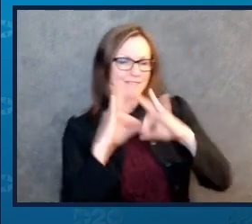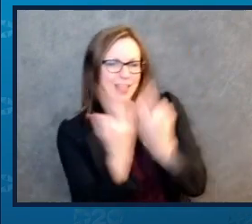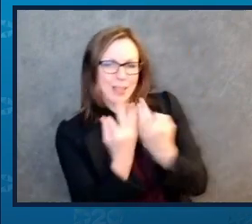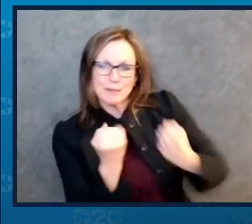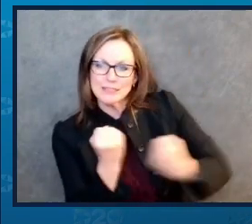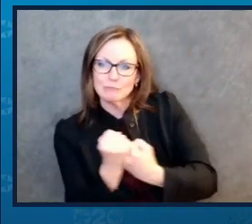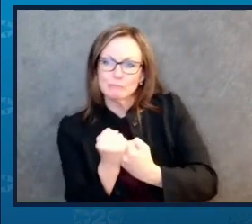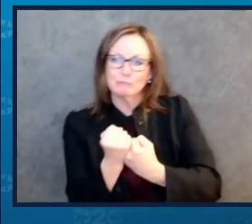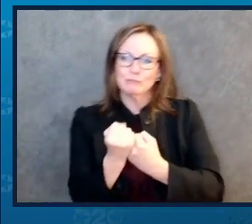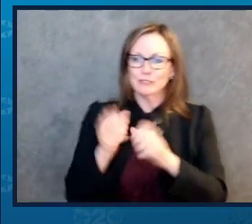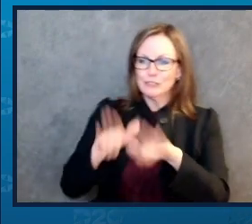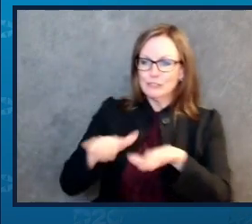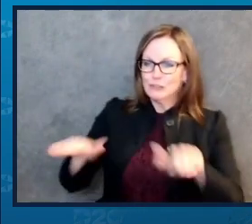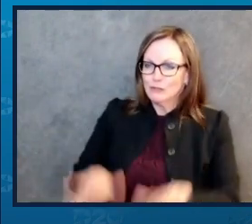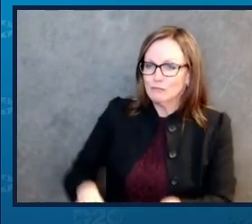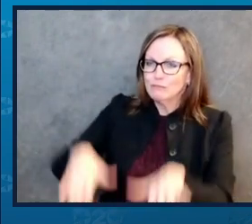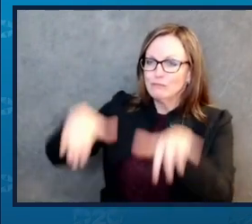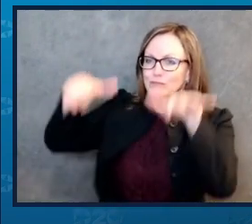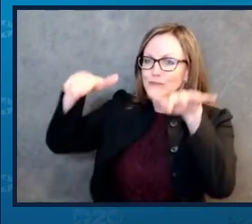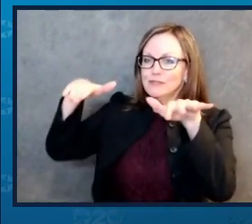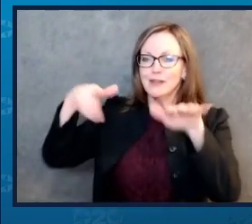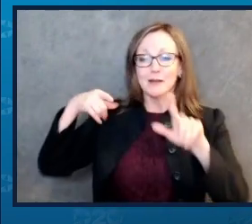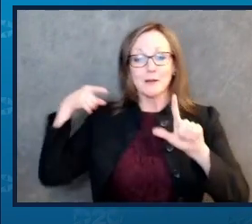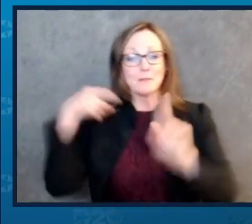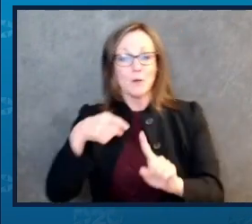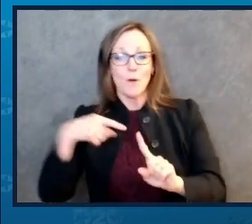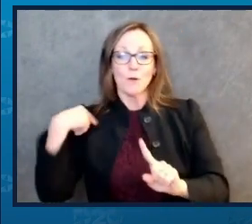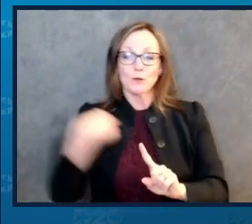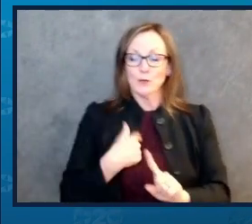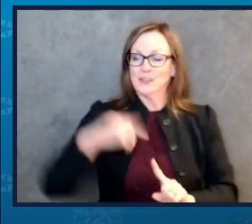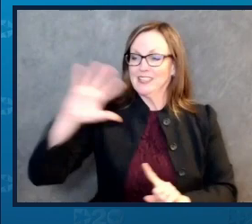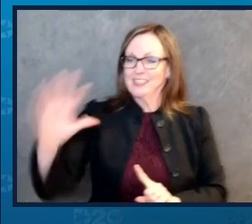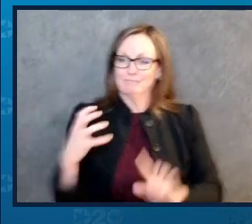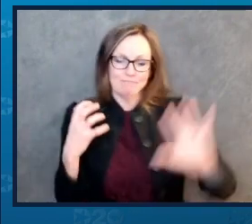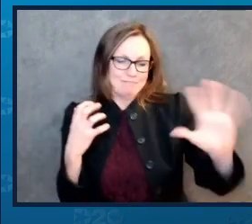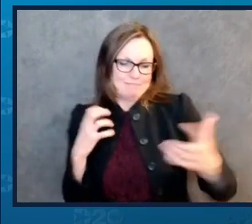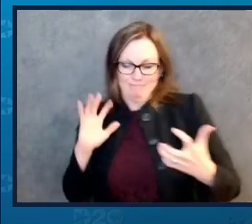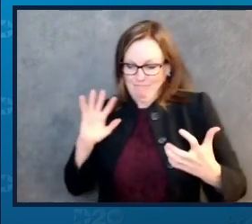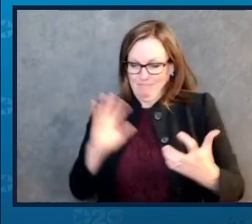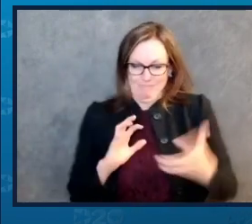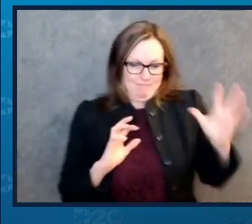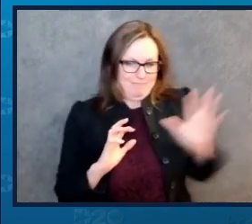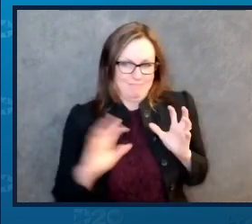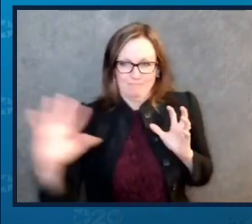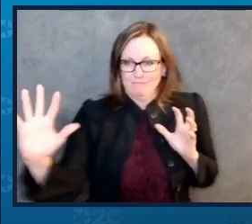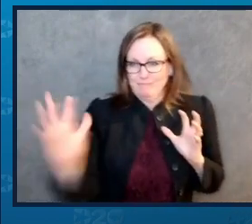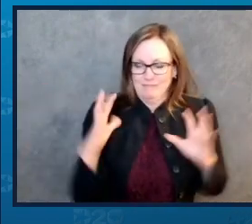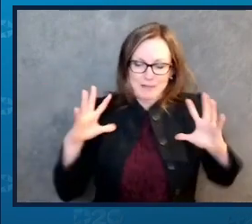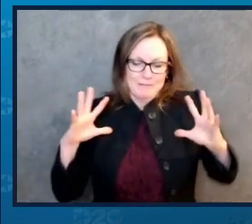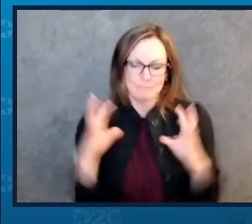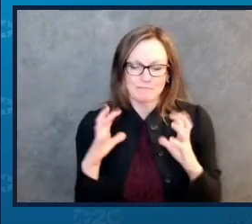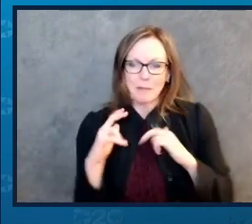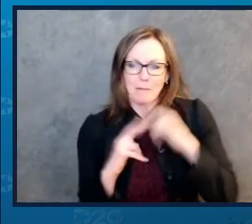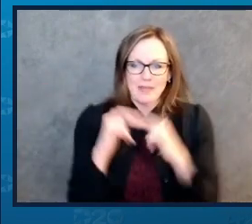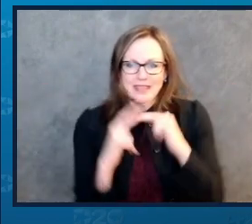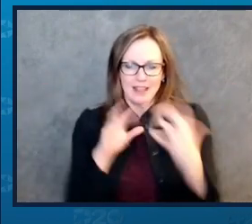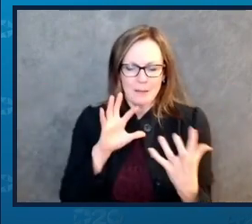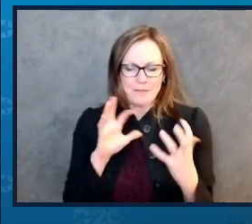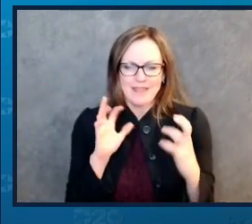SO LET ME BORROW AND SLIGHTLY EDIT SOMETHING JOE BIDEN SAID AT MY SWEARING IN.